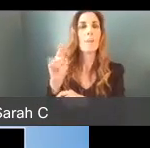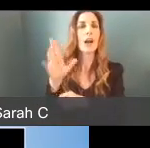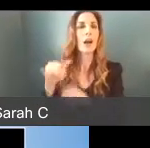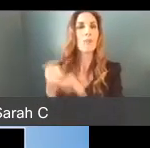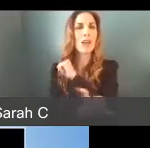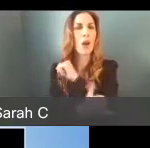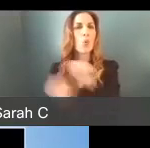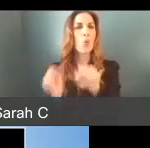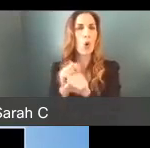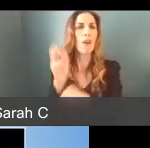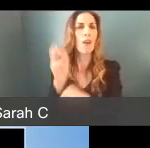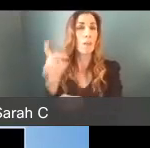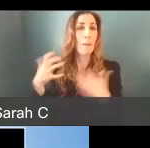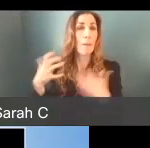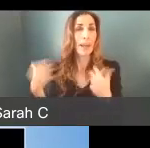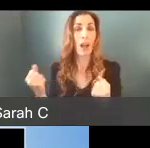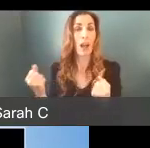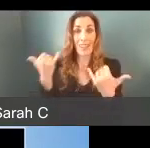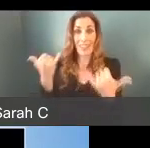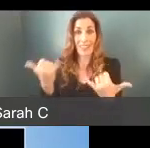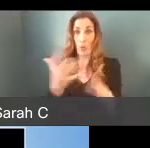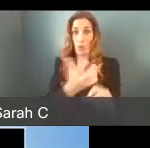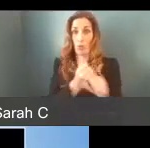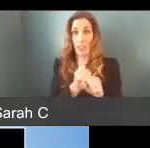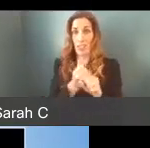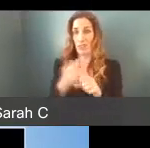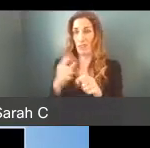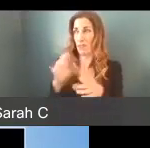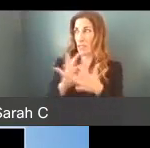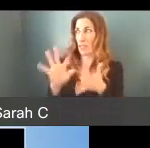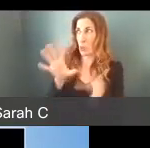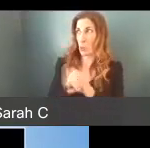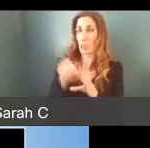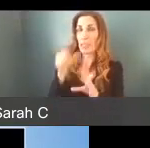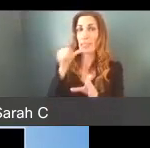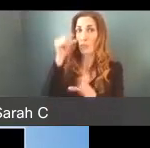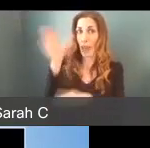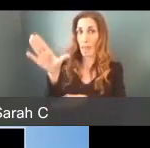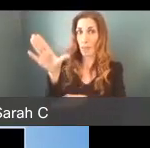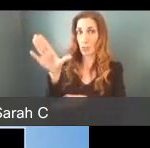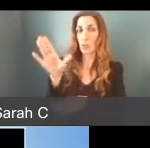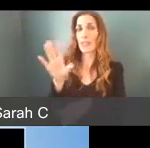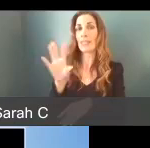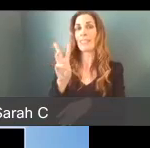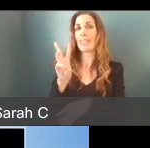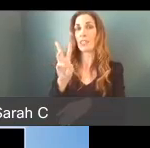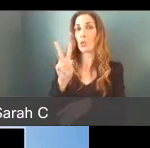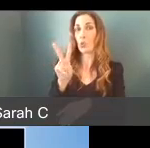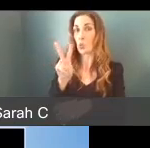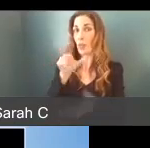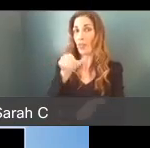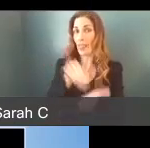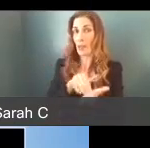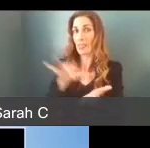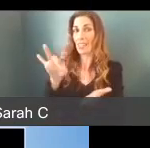So we have now received, as of yesterday late afternoon, 62,870 first doses